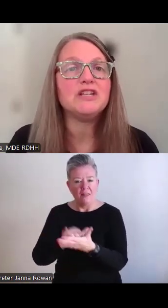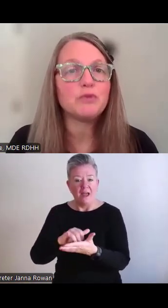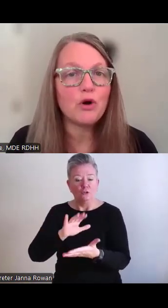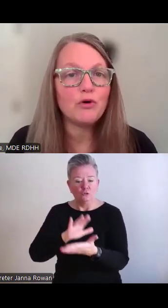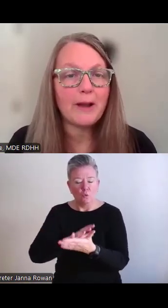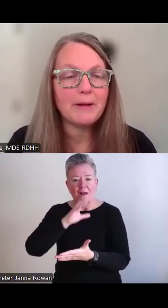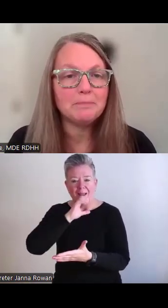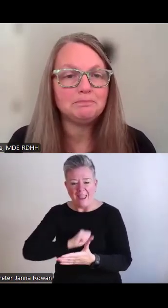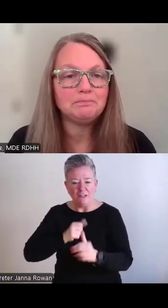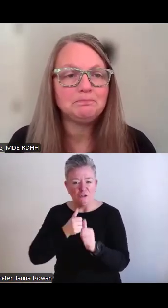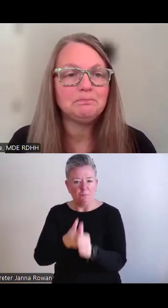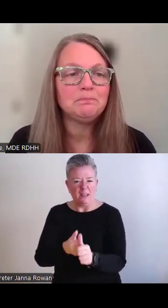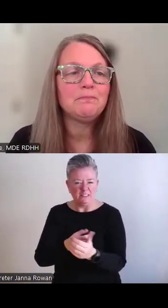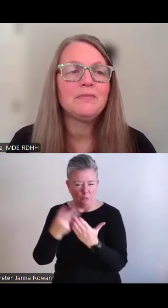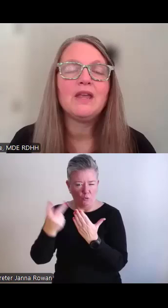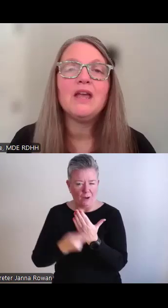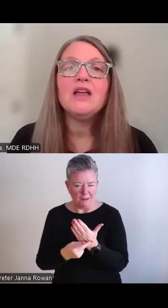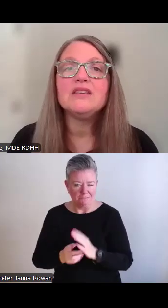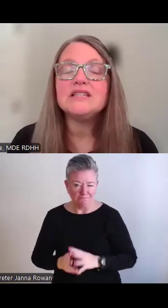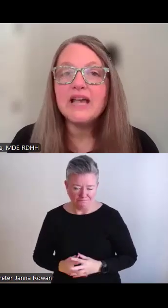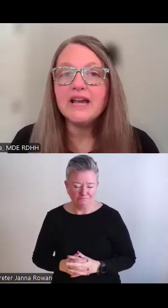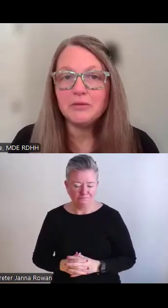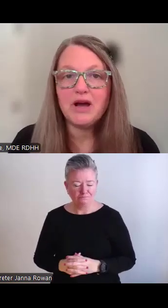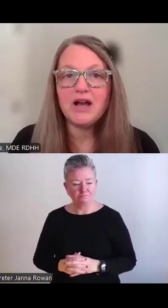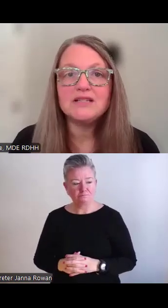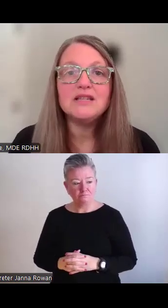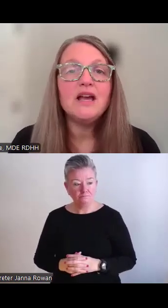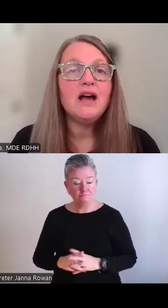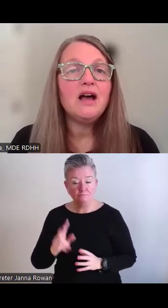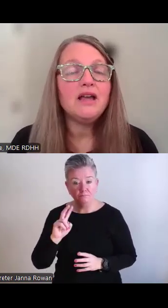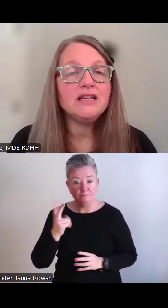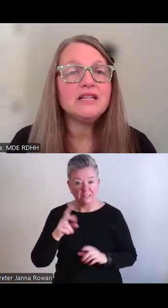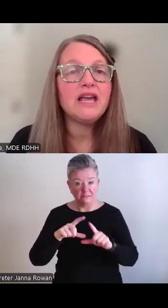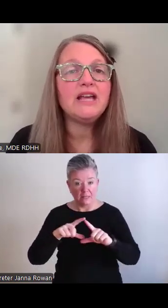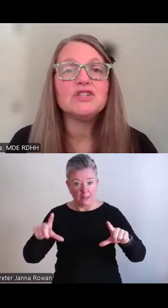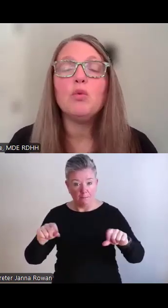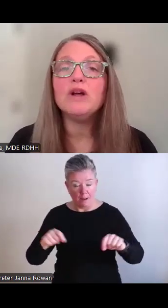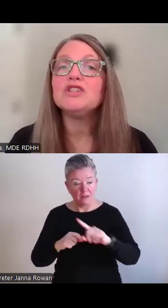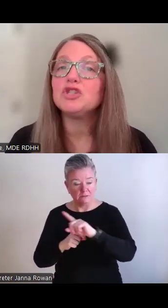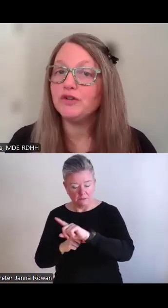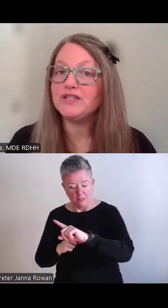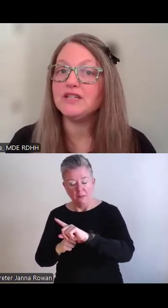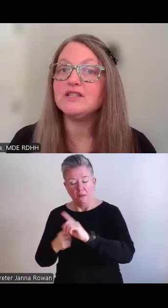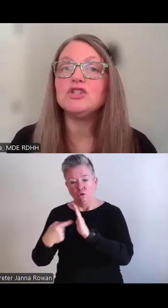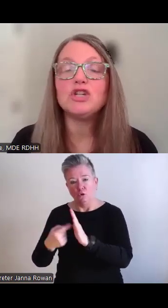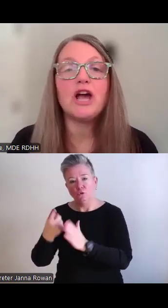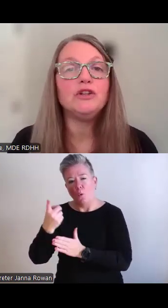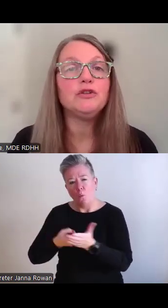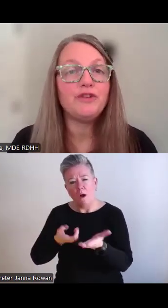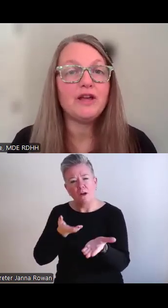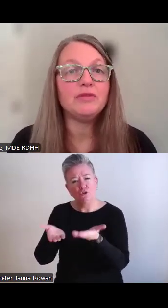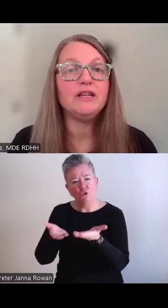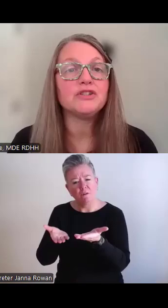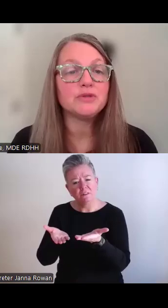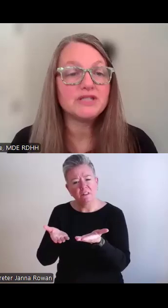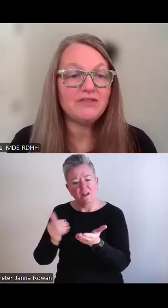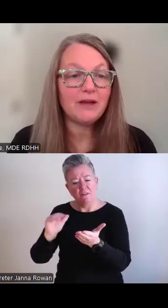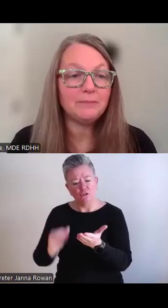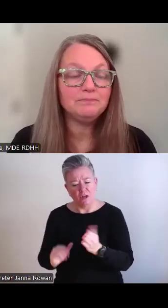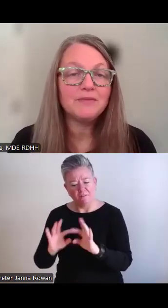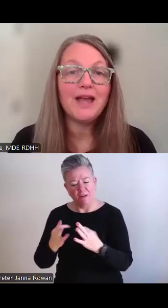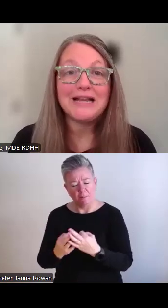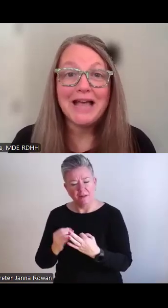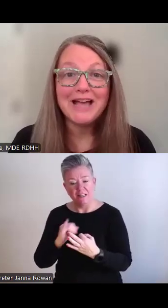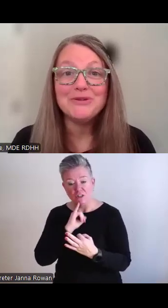based programming. The second box indicates what services the child or family is receiving. Again,